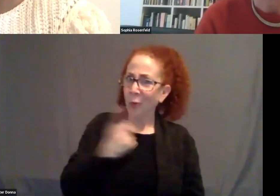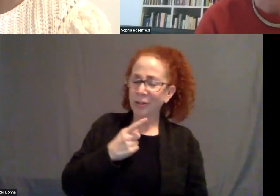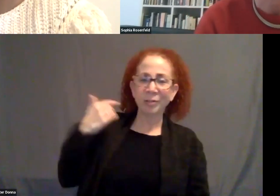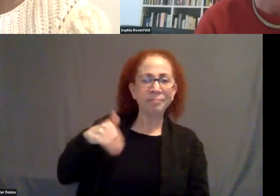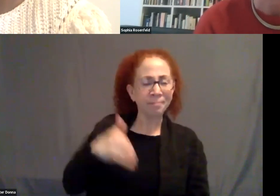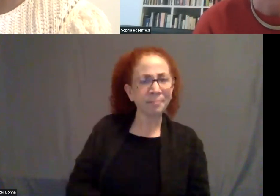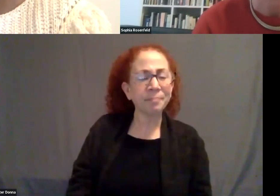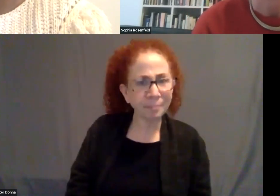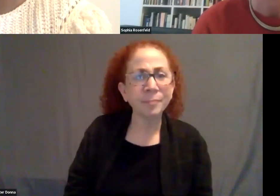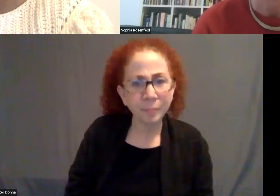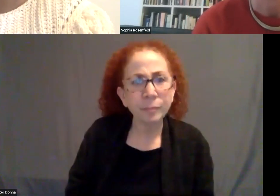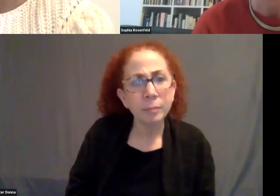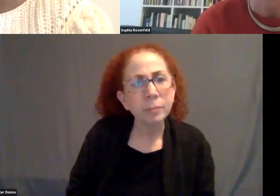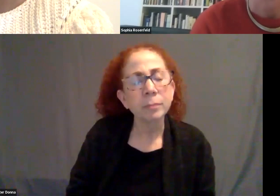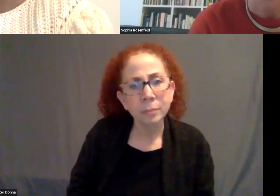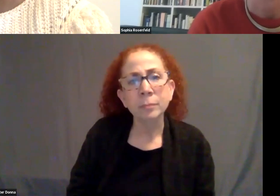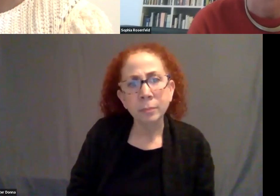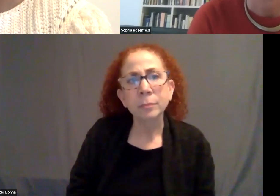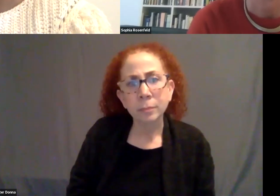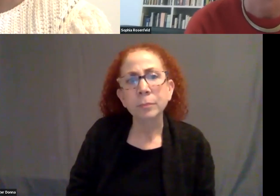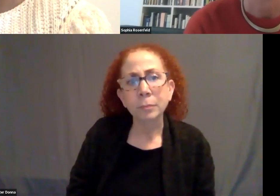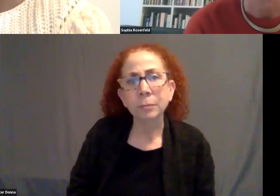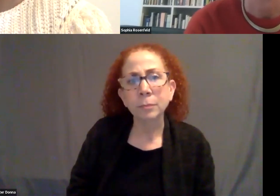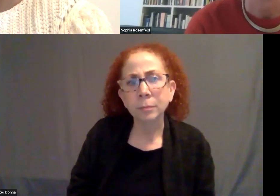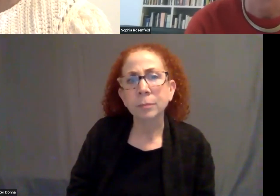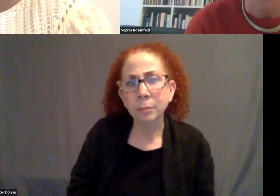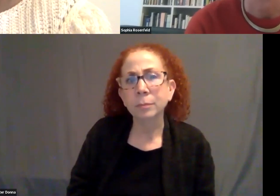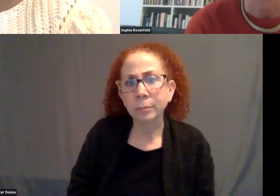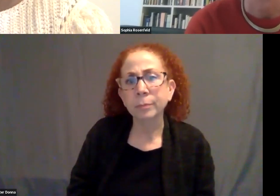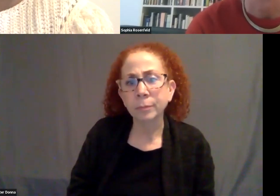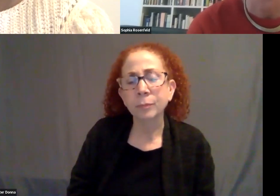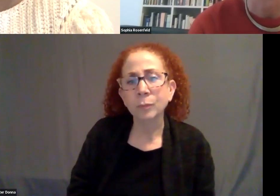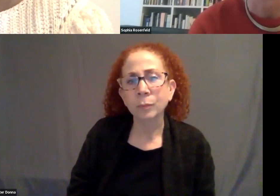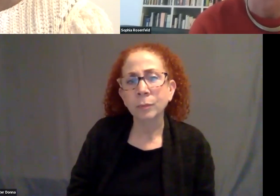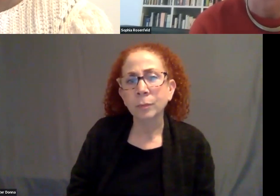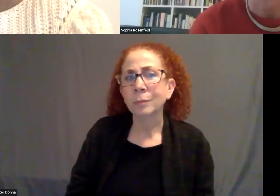Especially with how the American criminal system